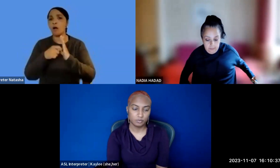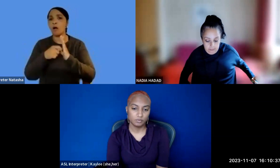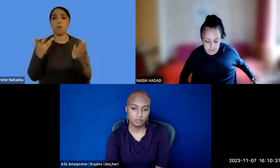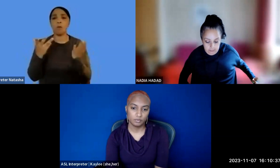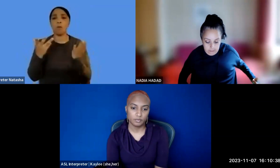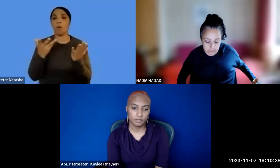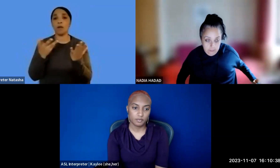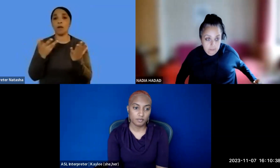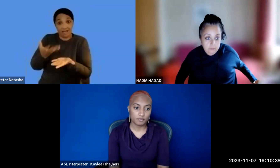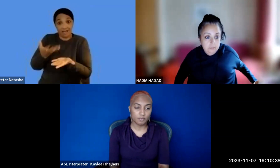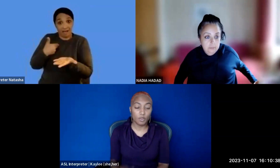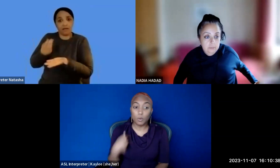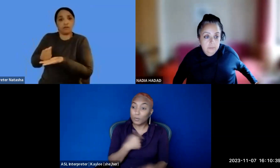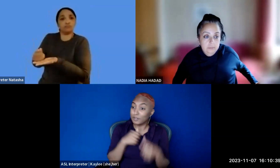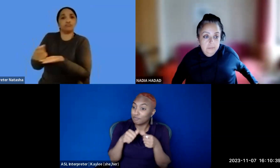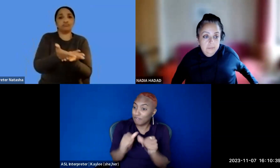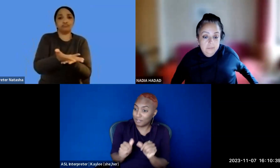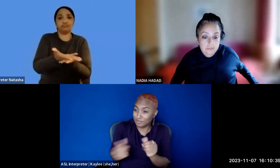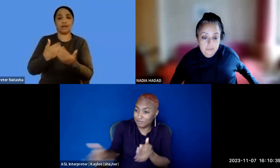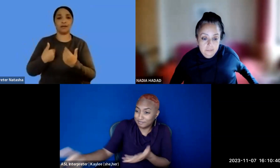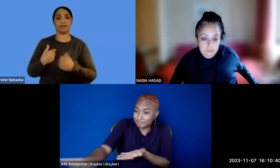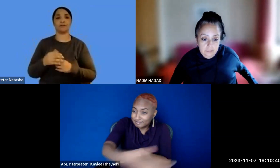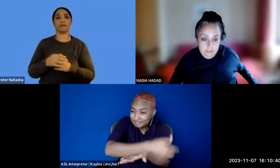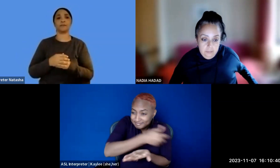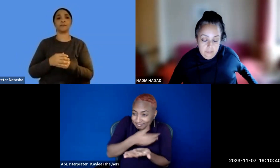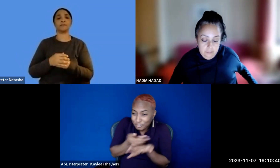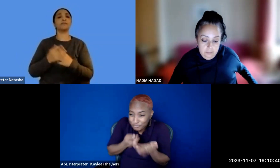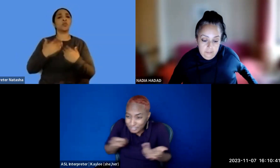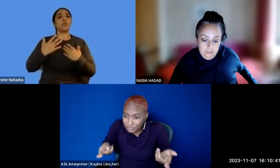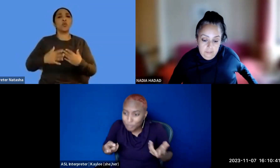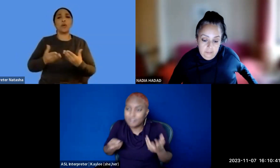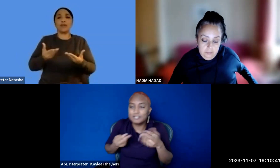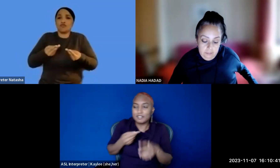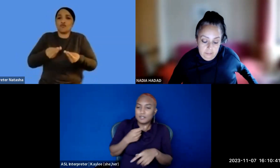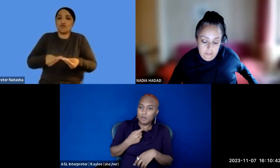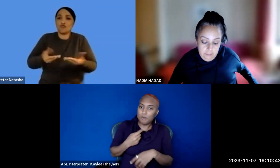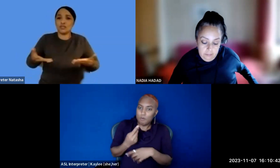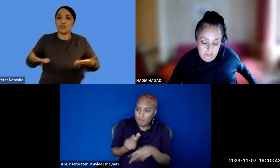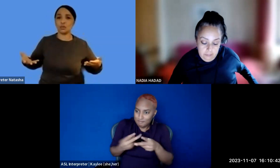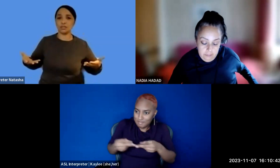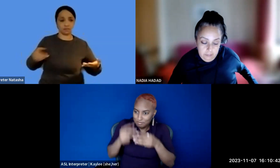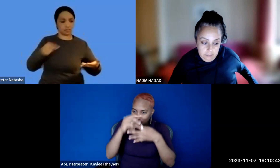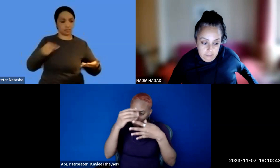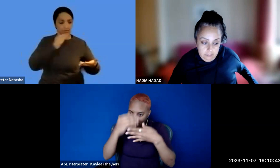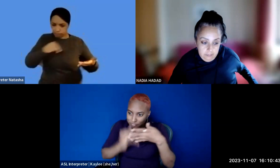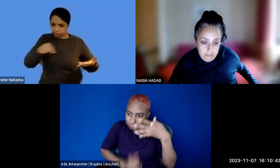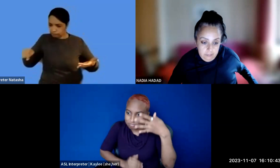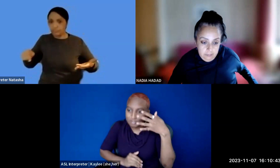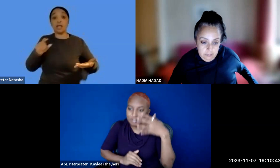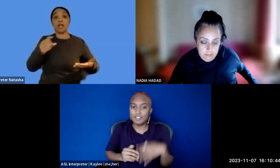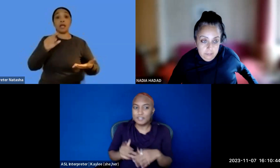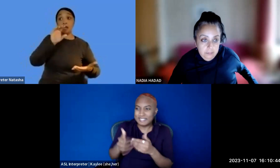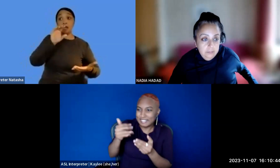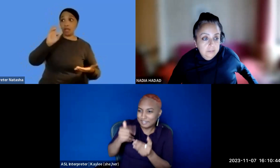We create resources so it's easy for organizations to work with the EU in different countries and regions.